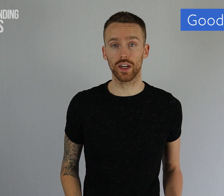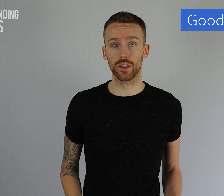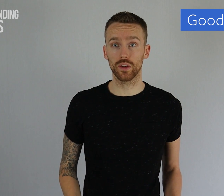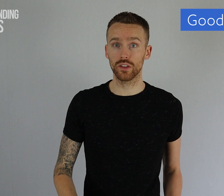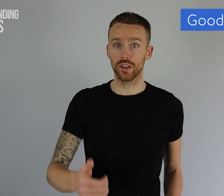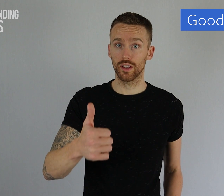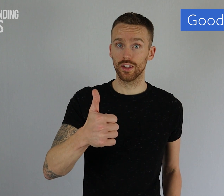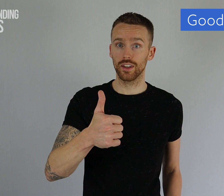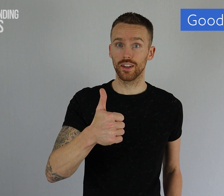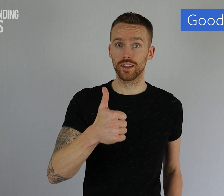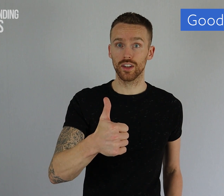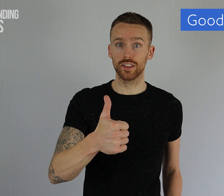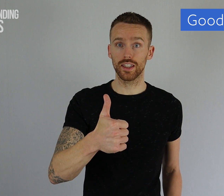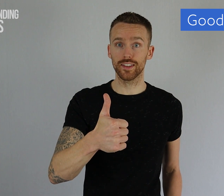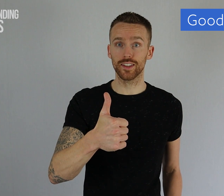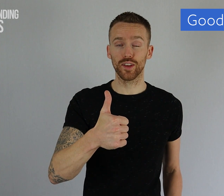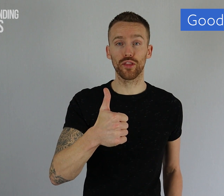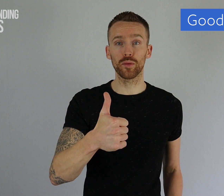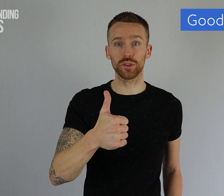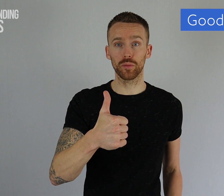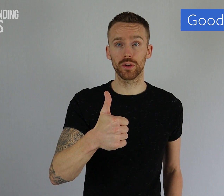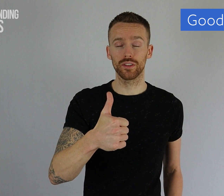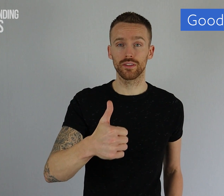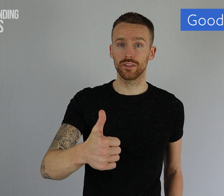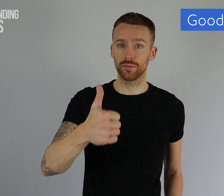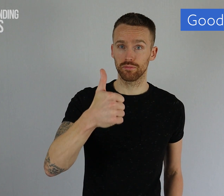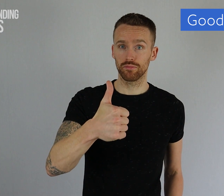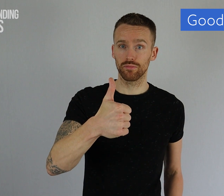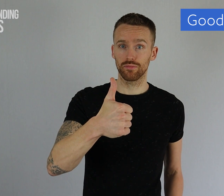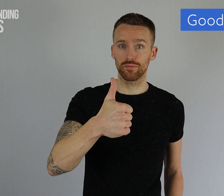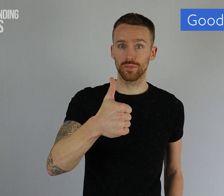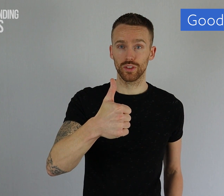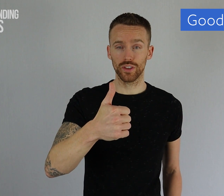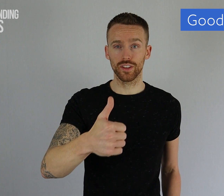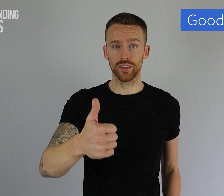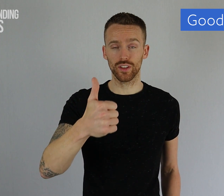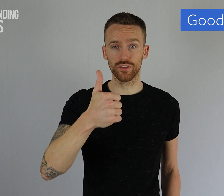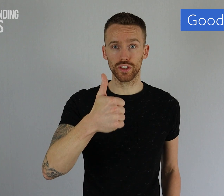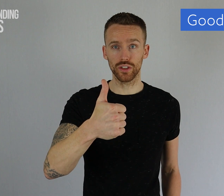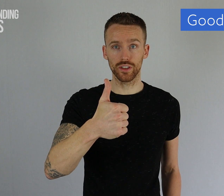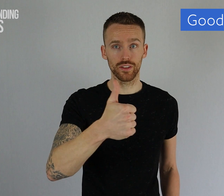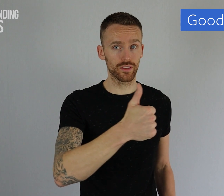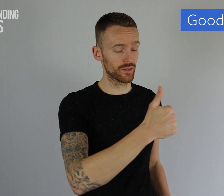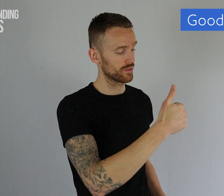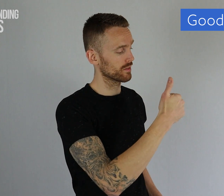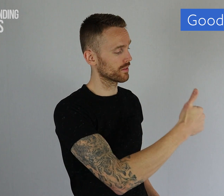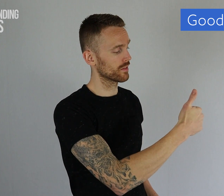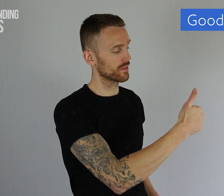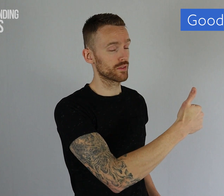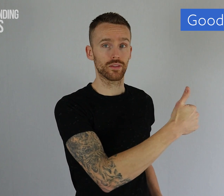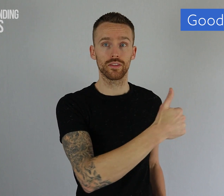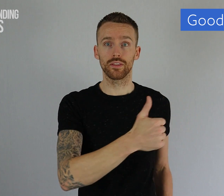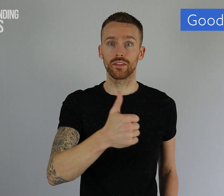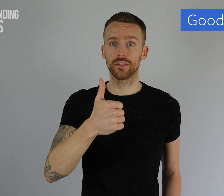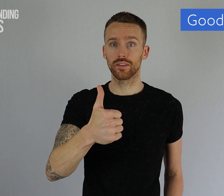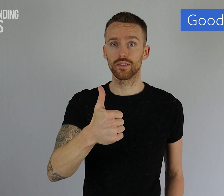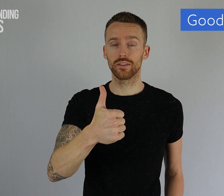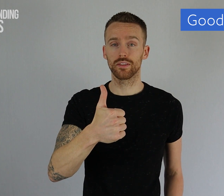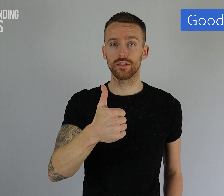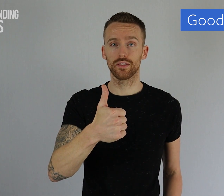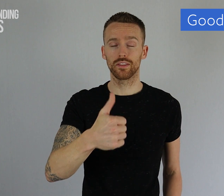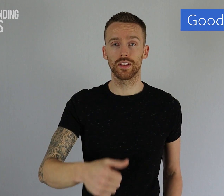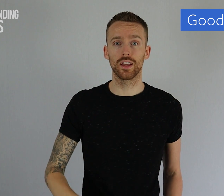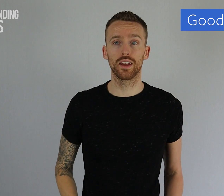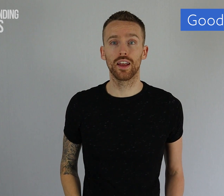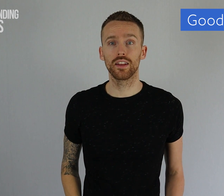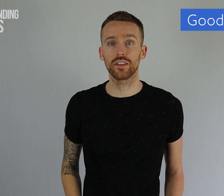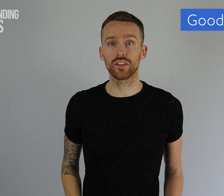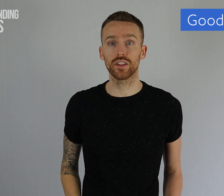Sign Language is nice and easy, it's a thumbs up. So this is the sign for good. The sign